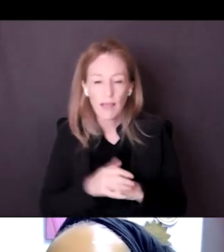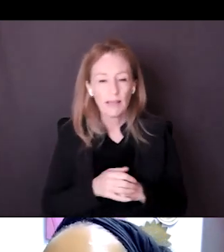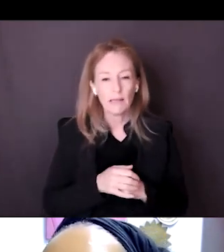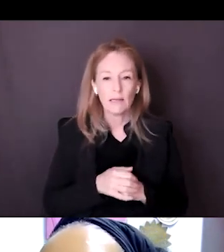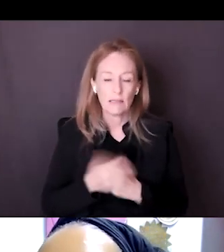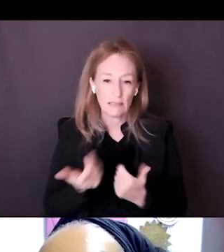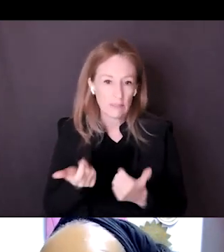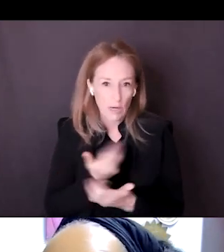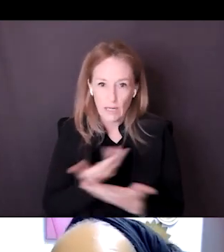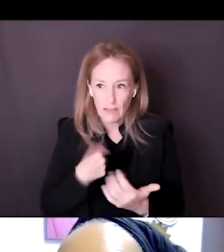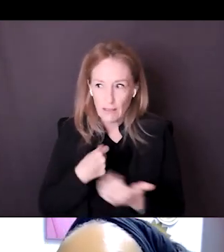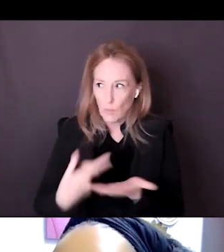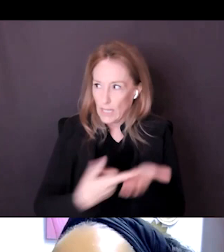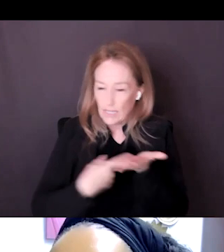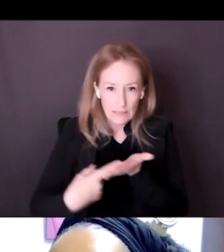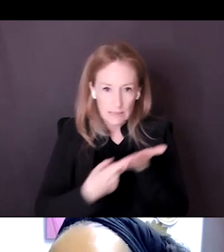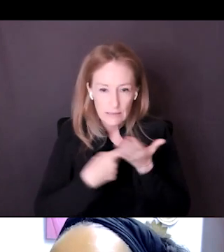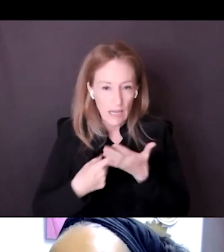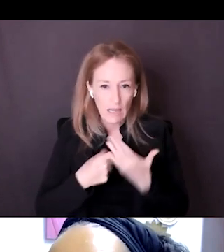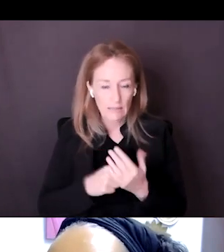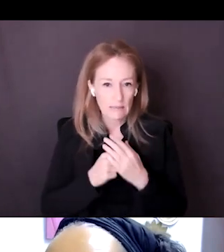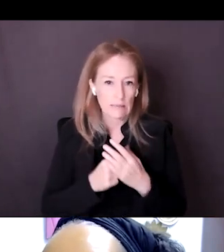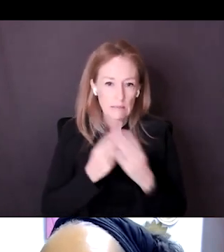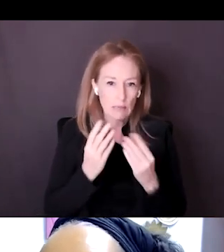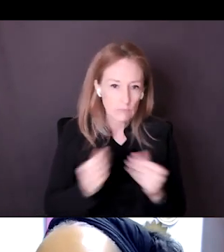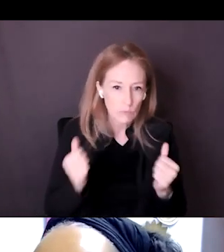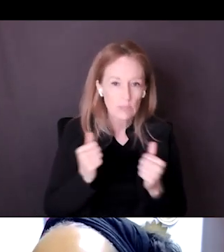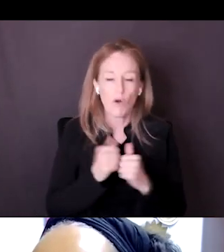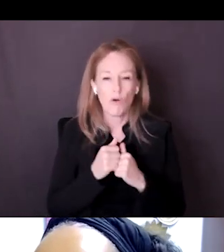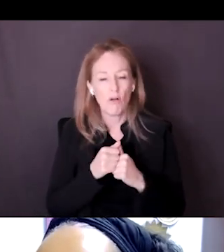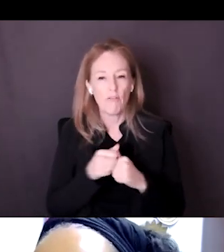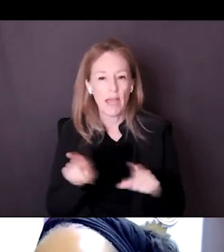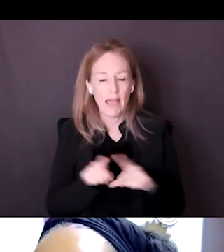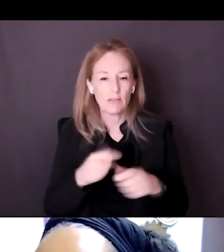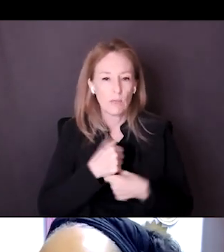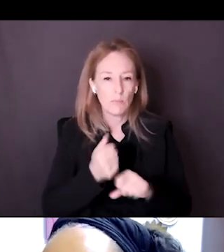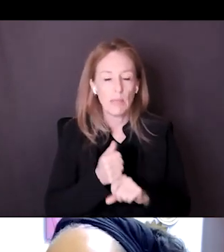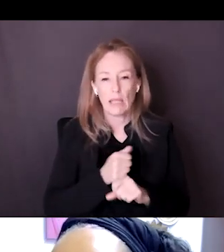THAT, AS WE ARE MAKING THE CALLS, TO MAKE THEM EASIER AND MORE